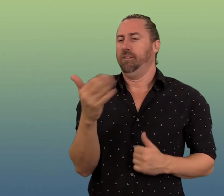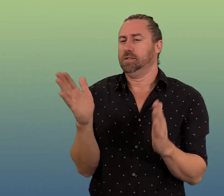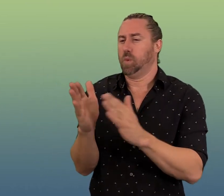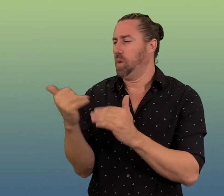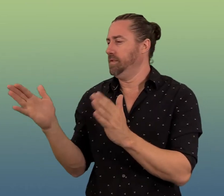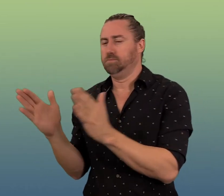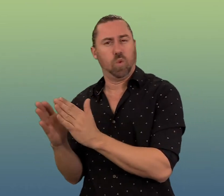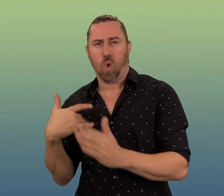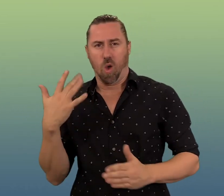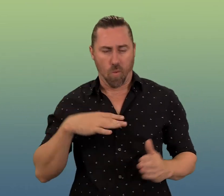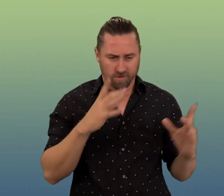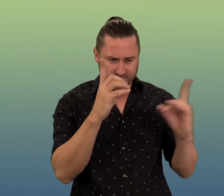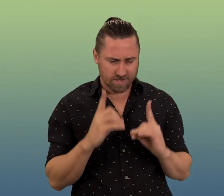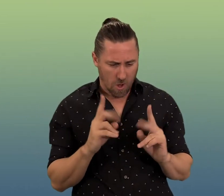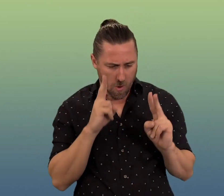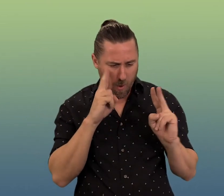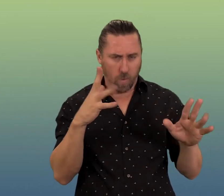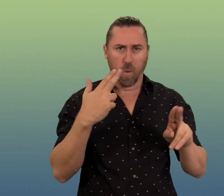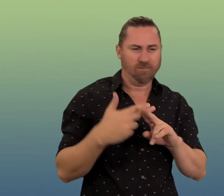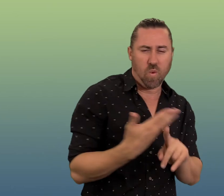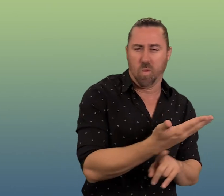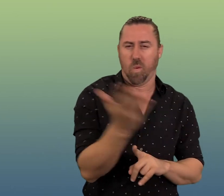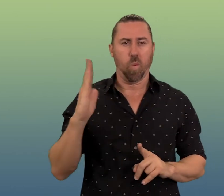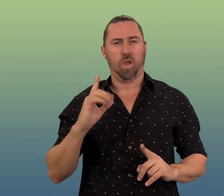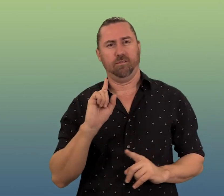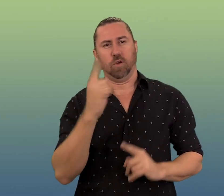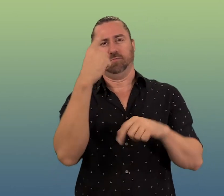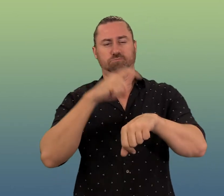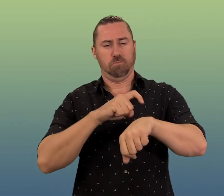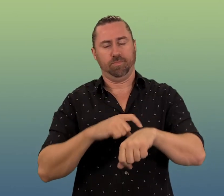in the widest range of situations without special or separate design.